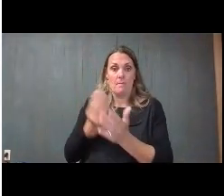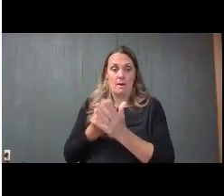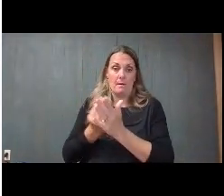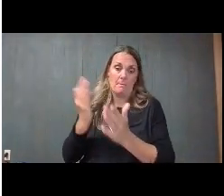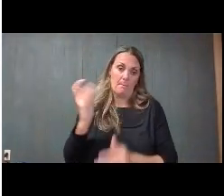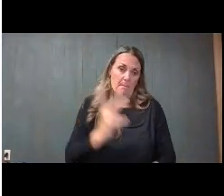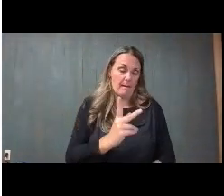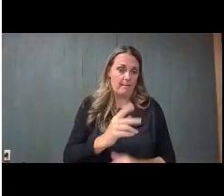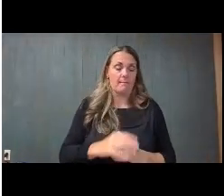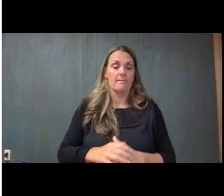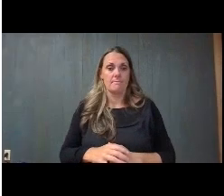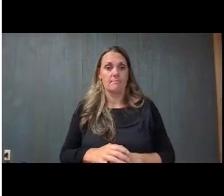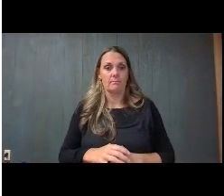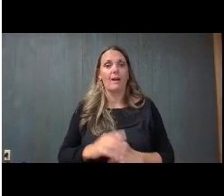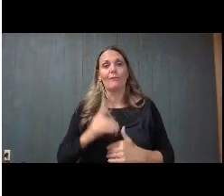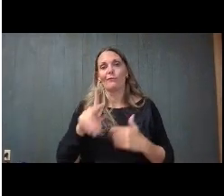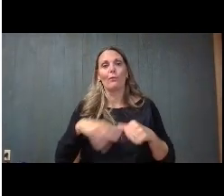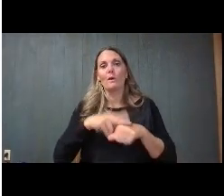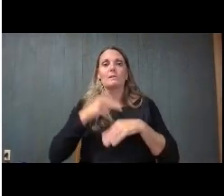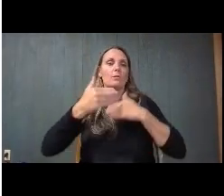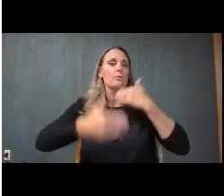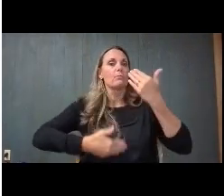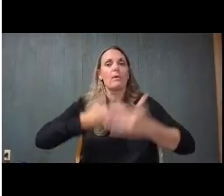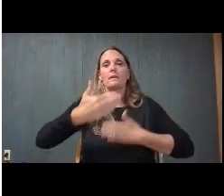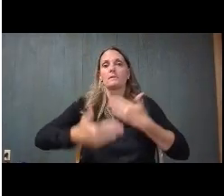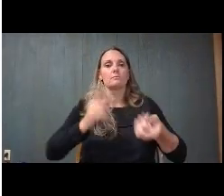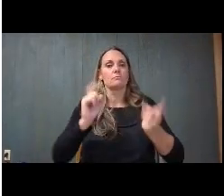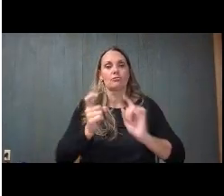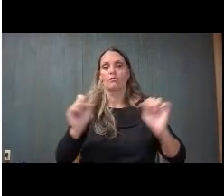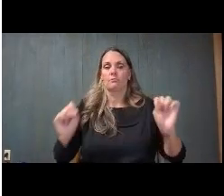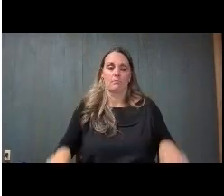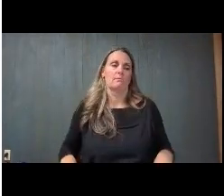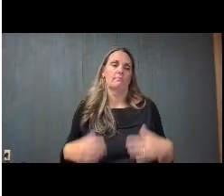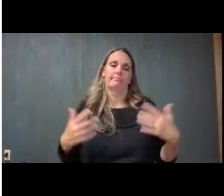And of course, the process is always subject to change.